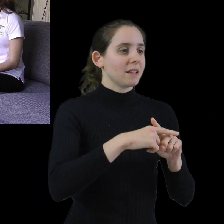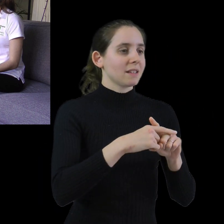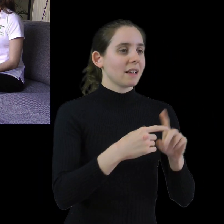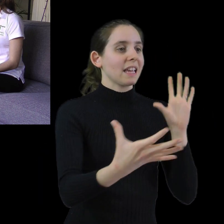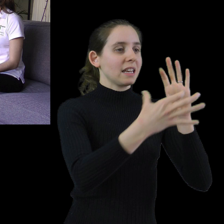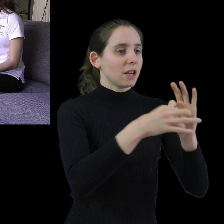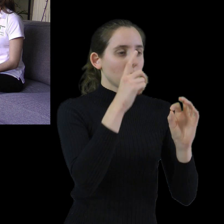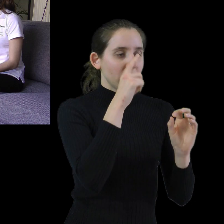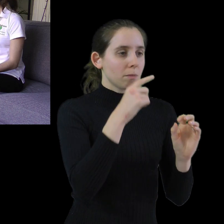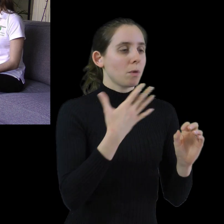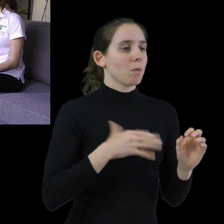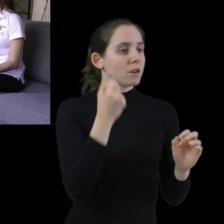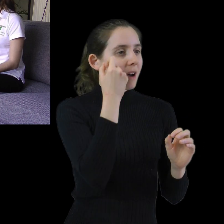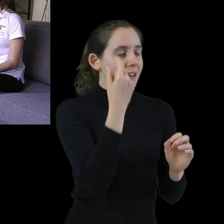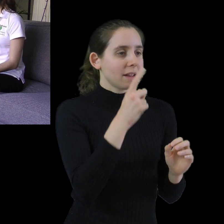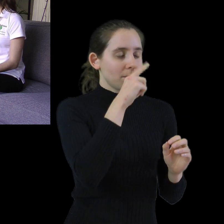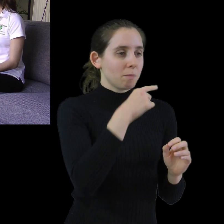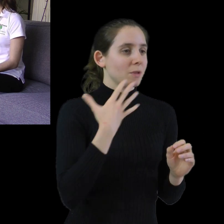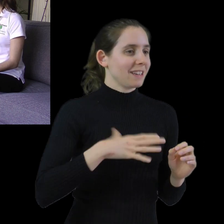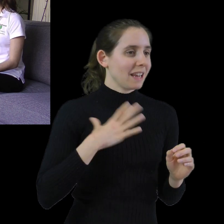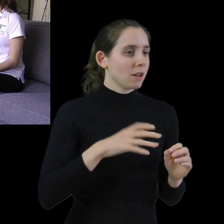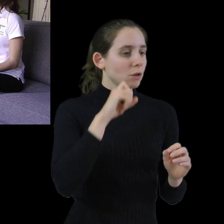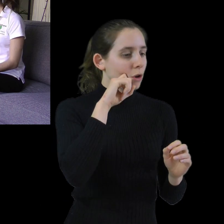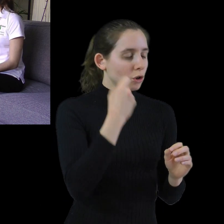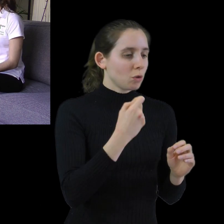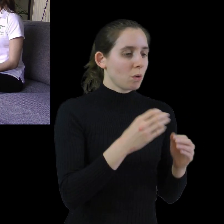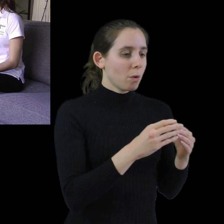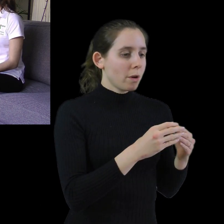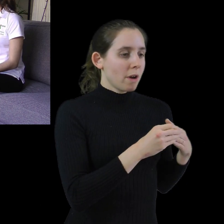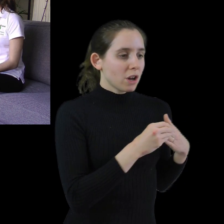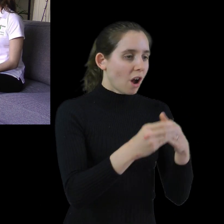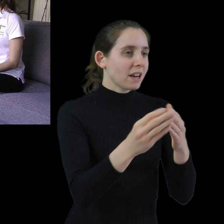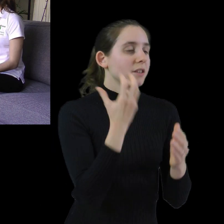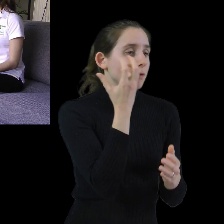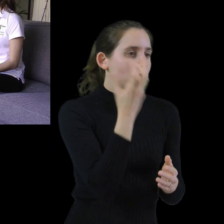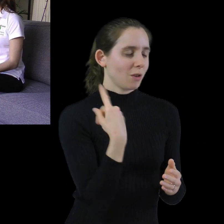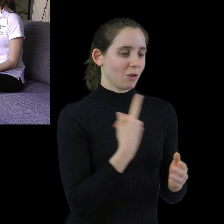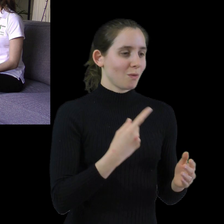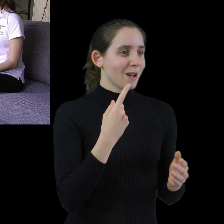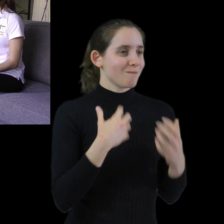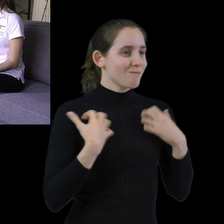what the needs are. And so that will drive what we do moving forward. So we're really looking forward to that.